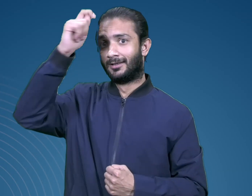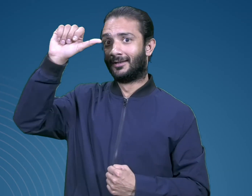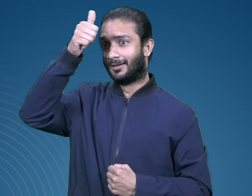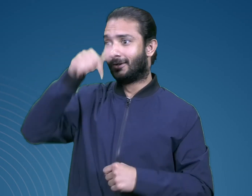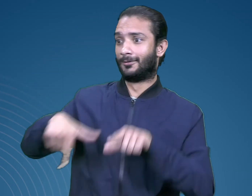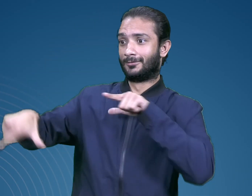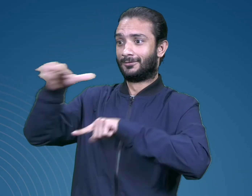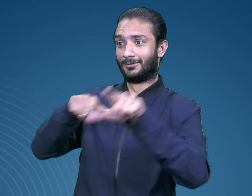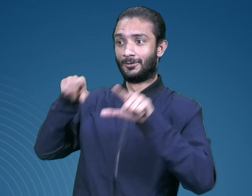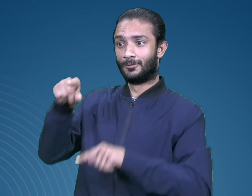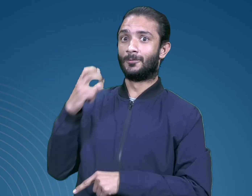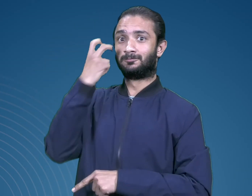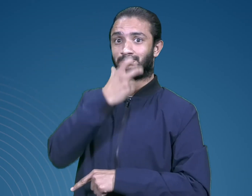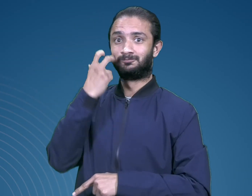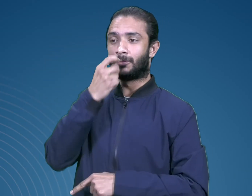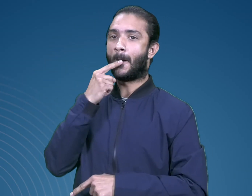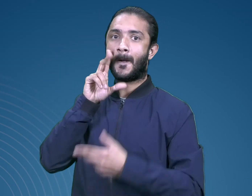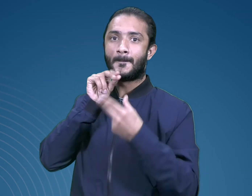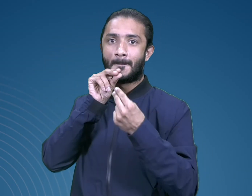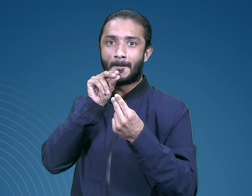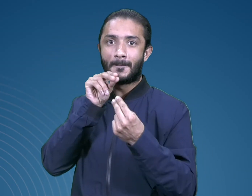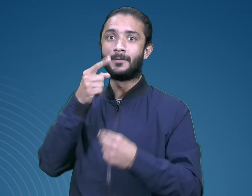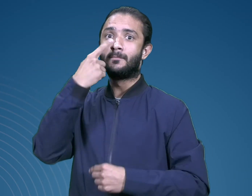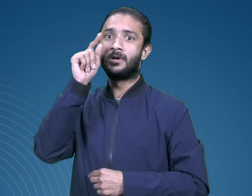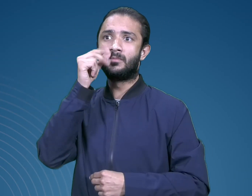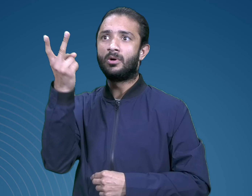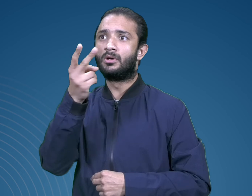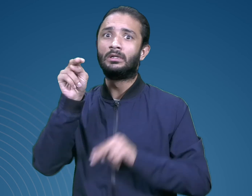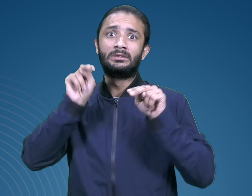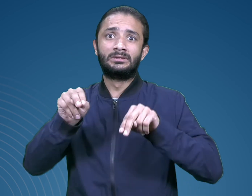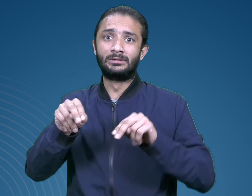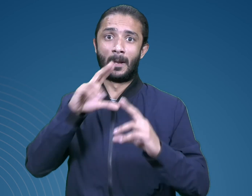and they tend to focus on oralism approach and providing speech therapy.